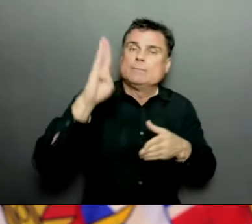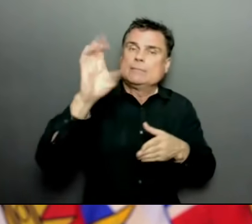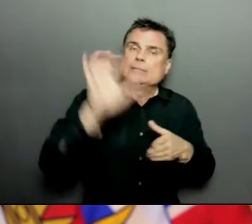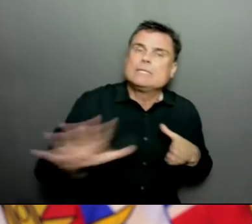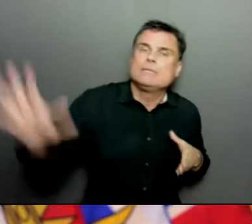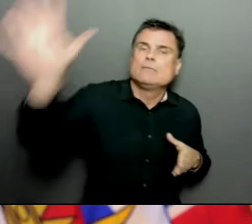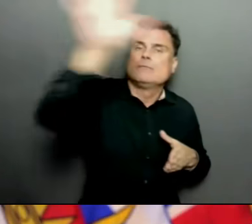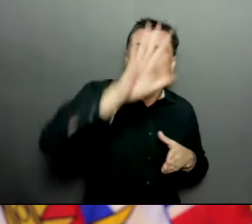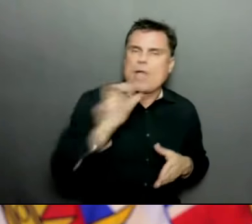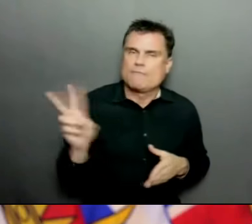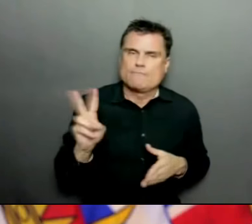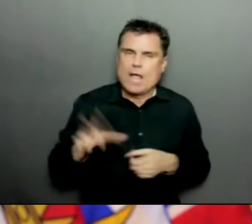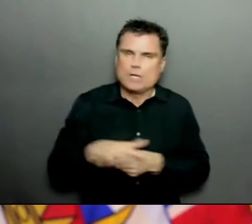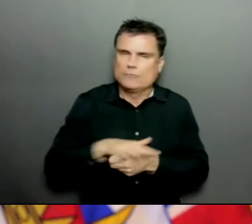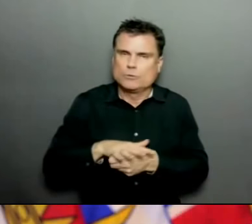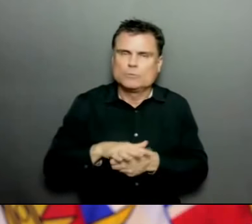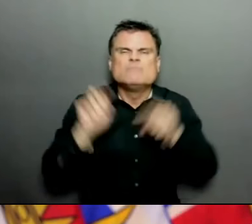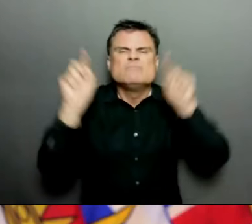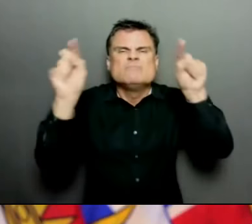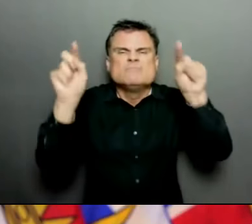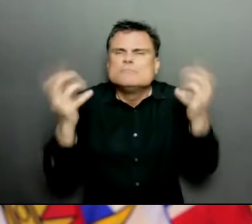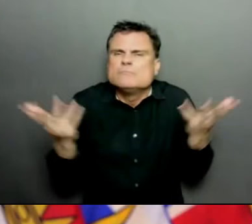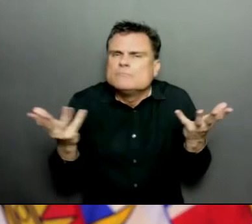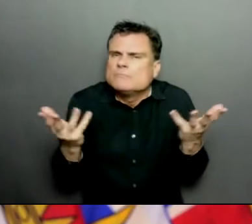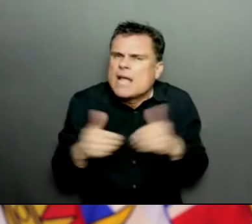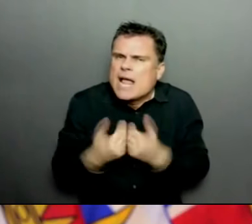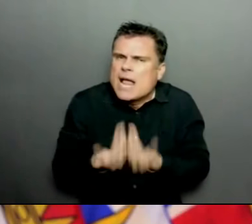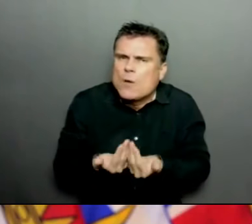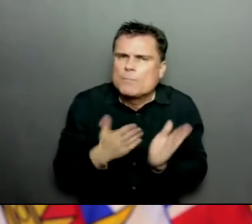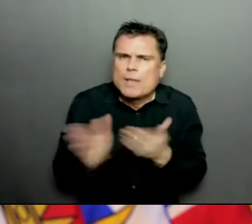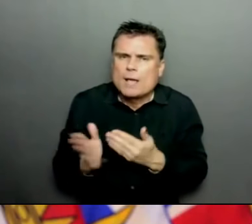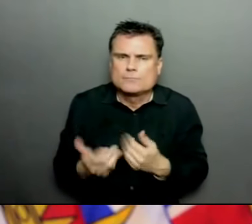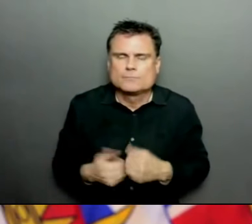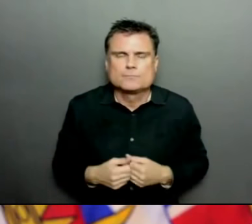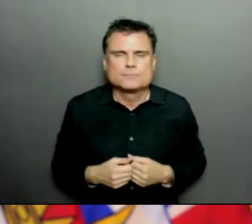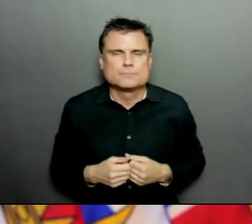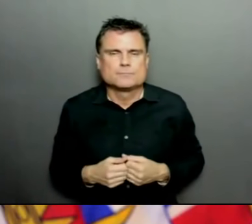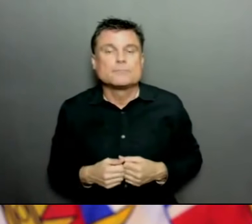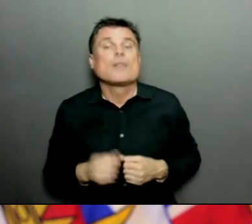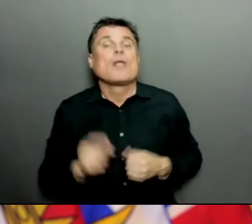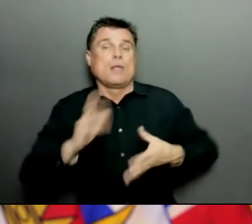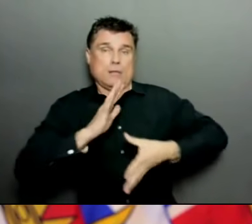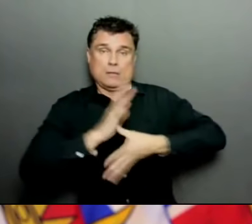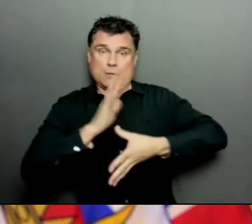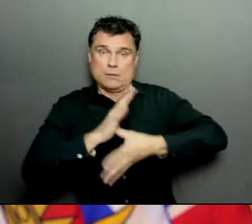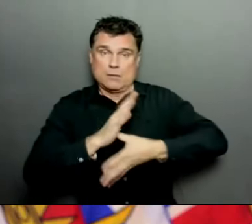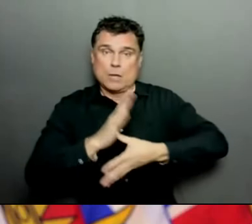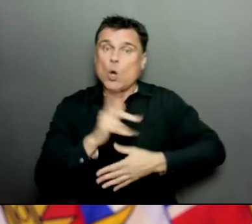in that the target areas are to protect those most at risk as a start.